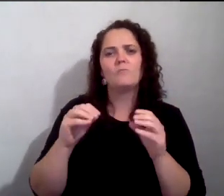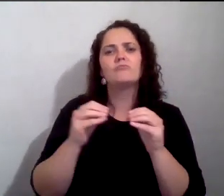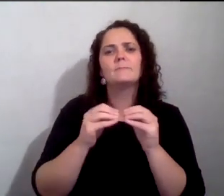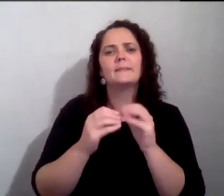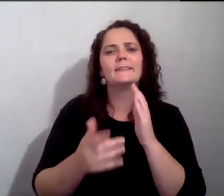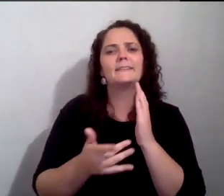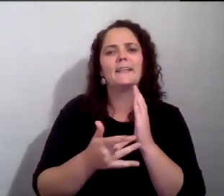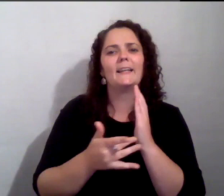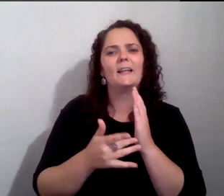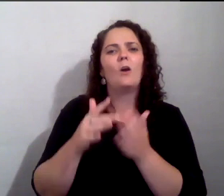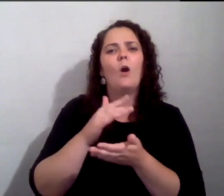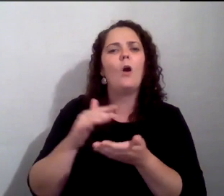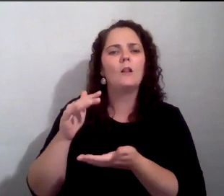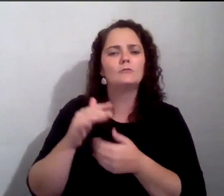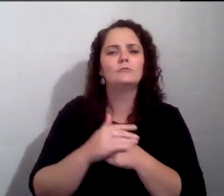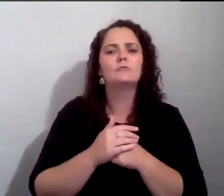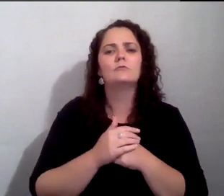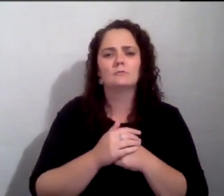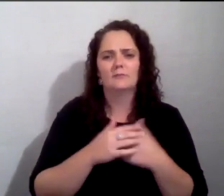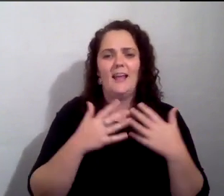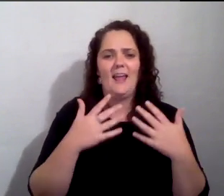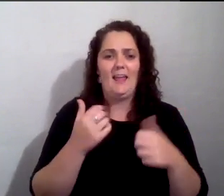College, this was hand built, forged from an